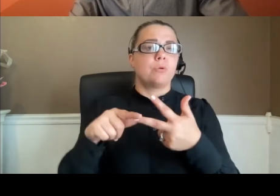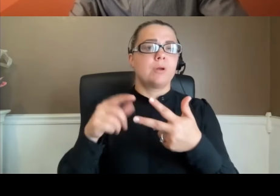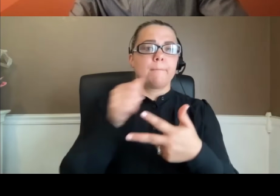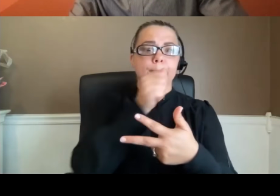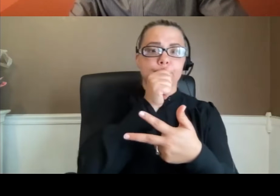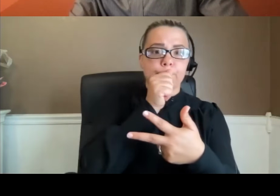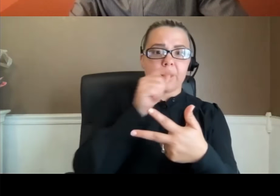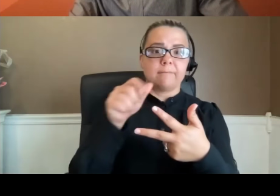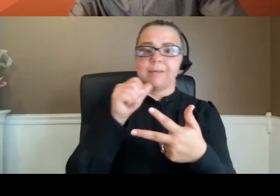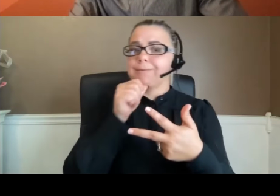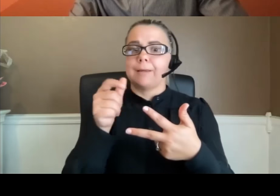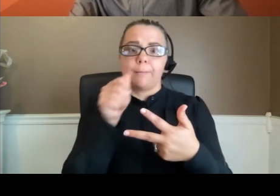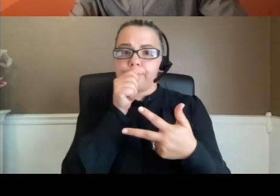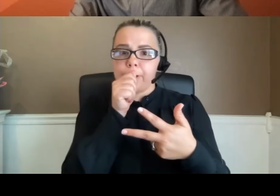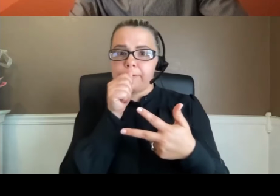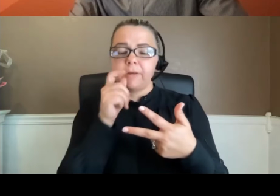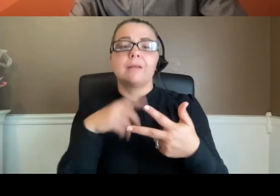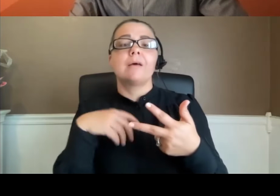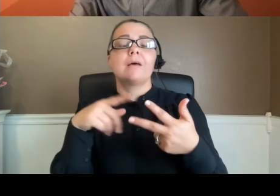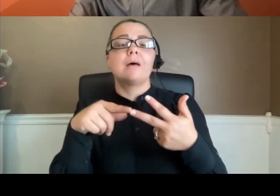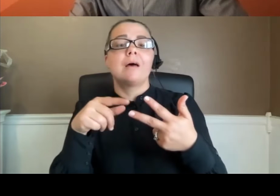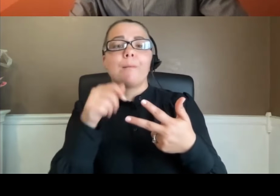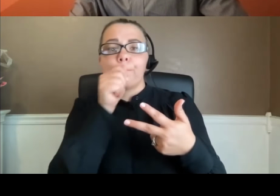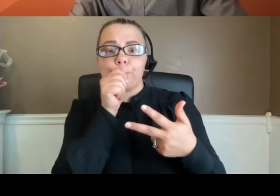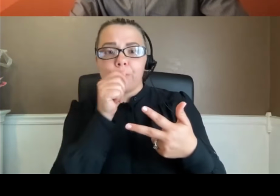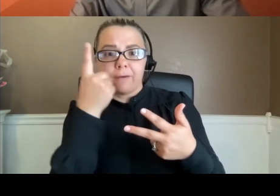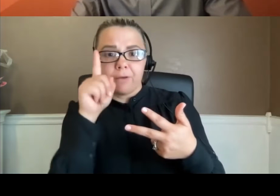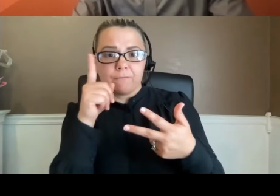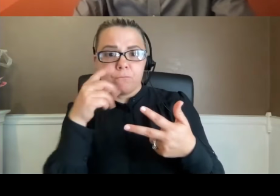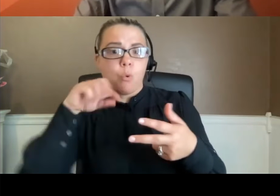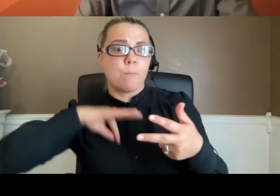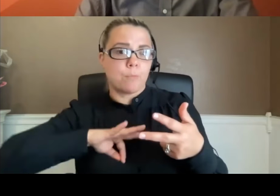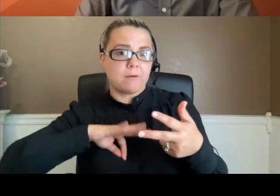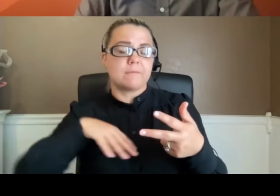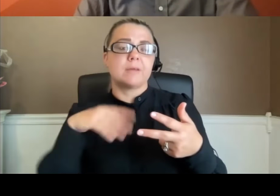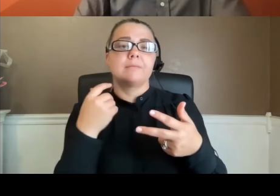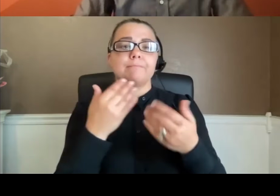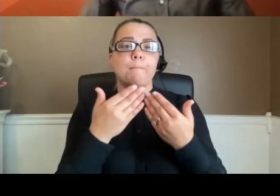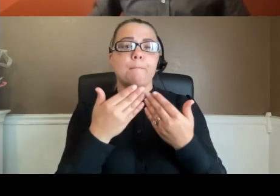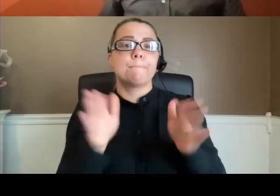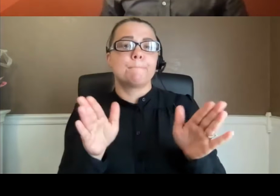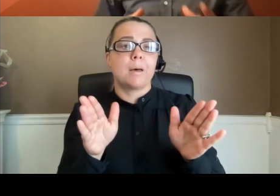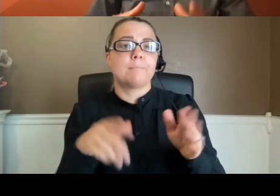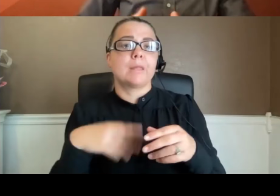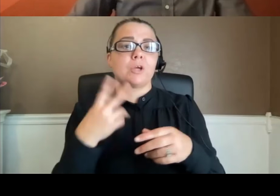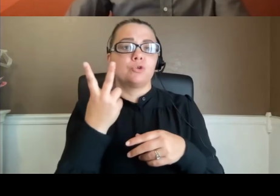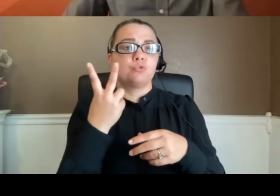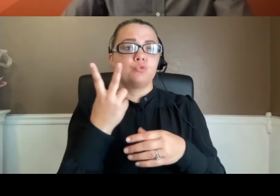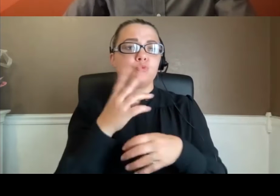four-year colleges, private four-year colleges, and public two-year colleges. Now here I've